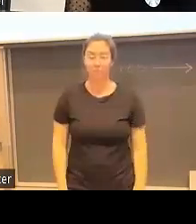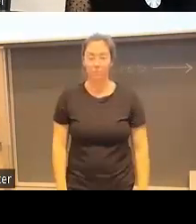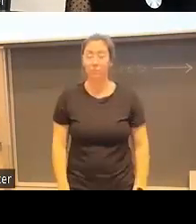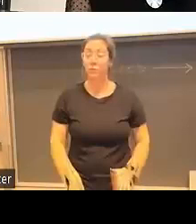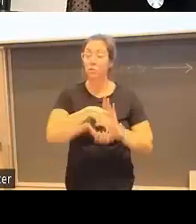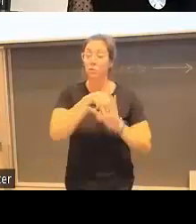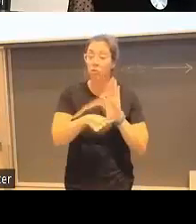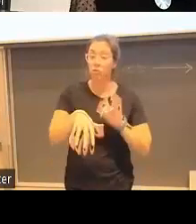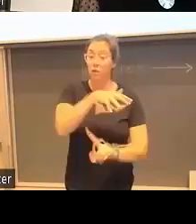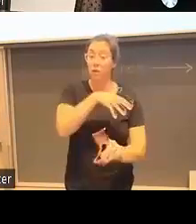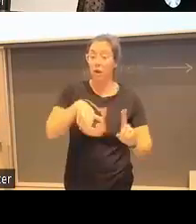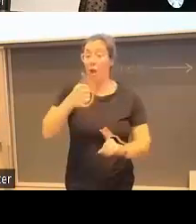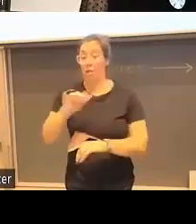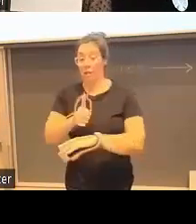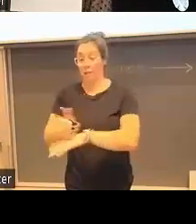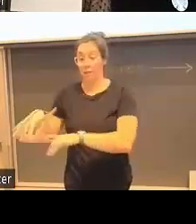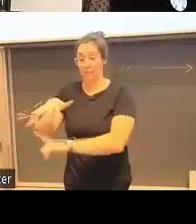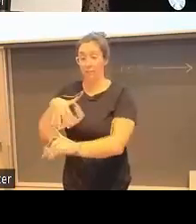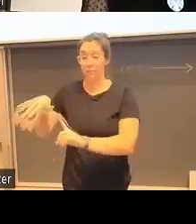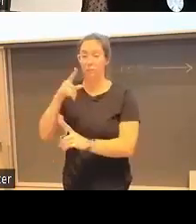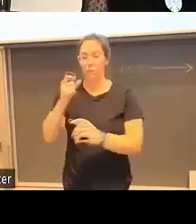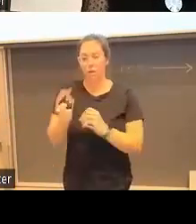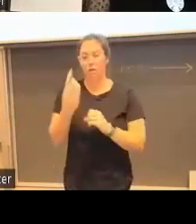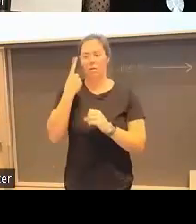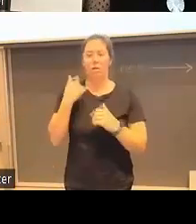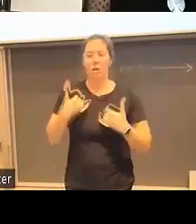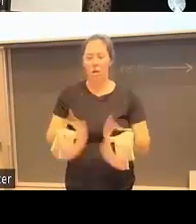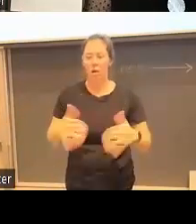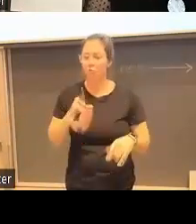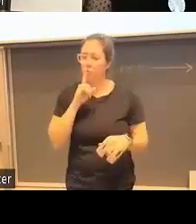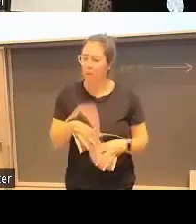of the feedback we receive about the importance of our work happens in real time and some occurs